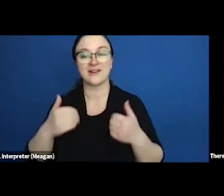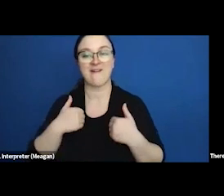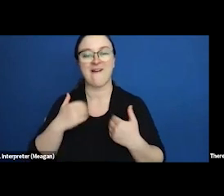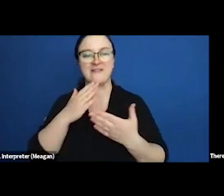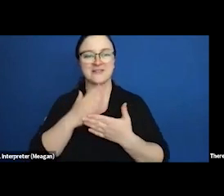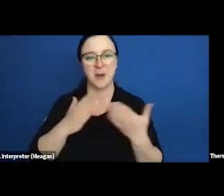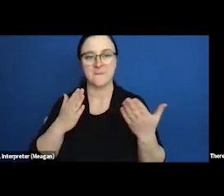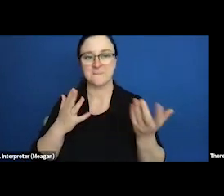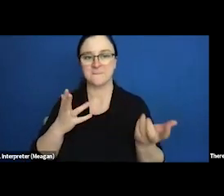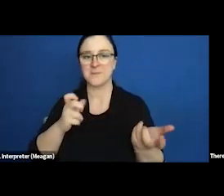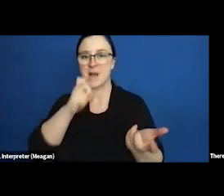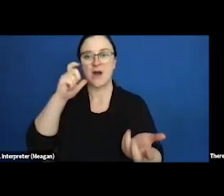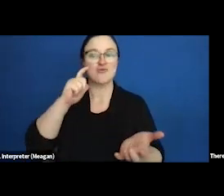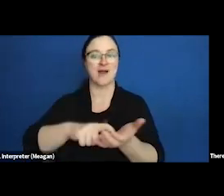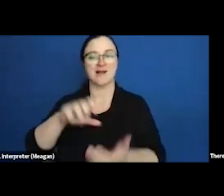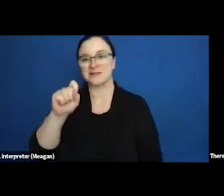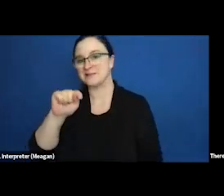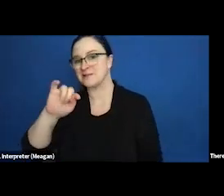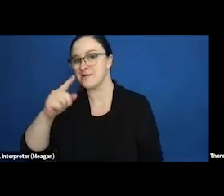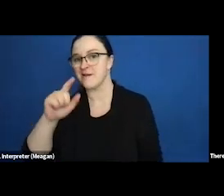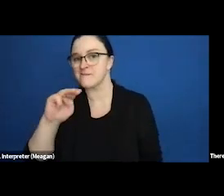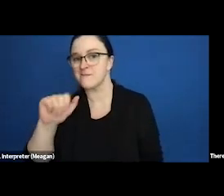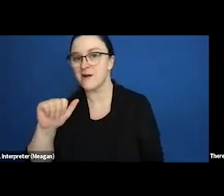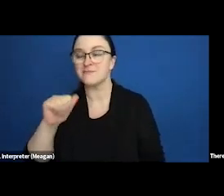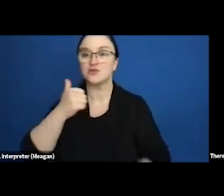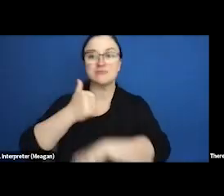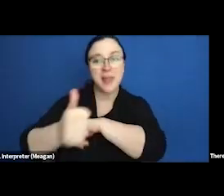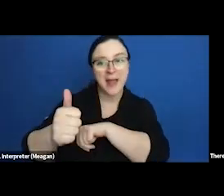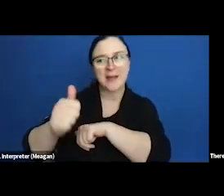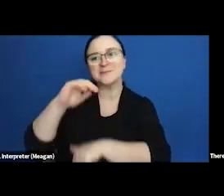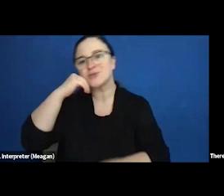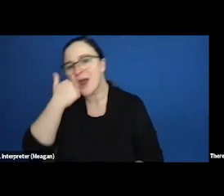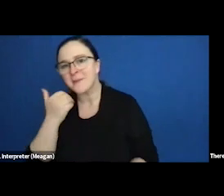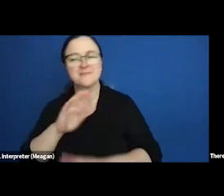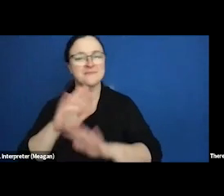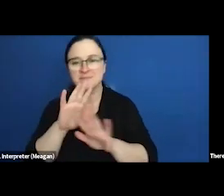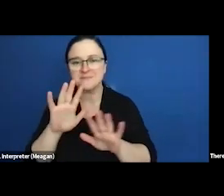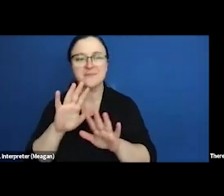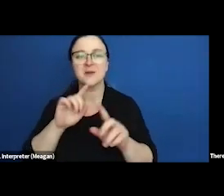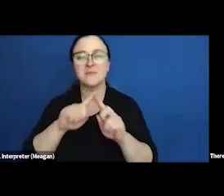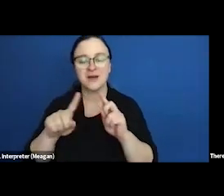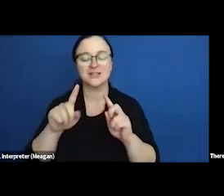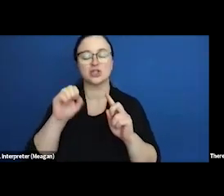And I don't say that to blame our shame, I say that because it's so deeply rooted